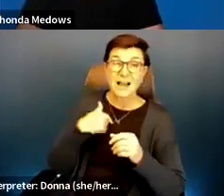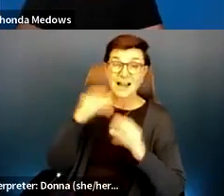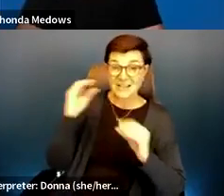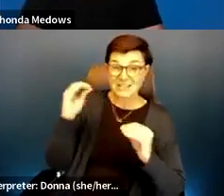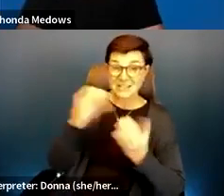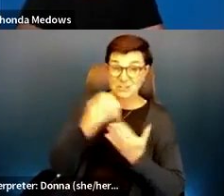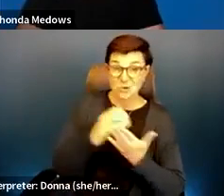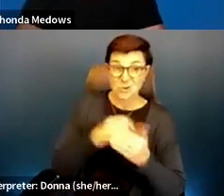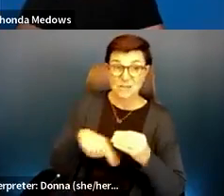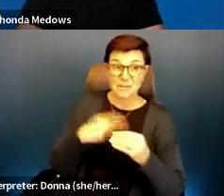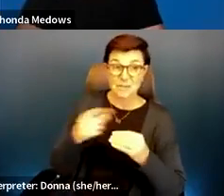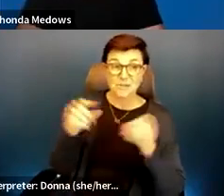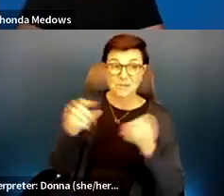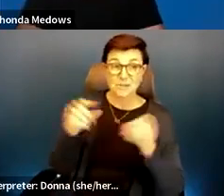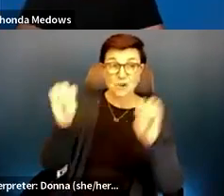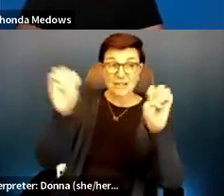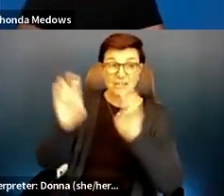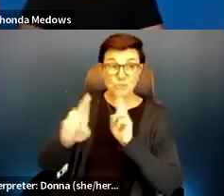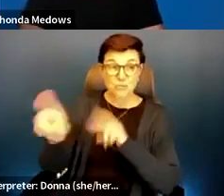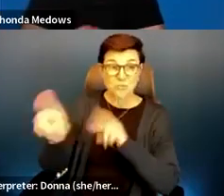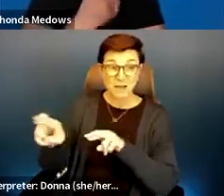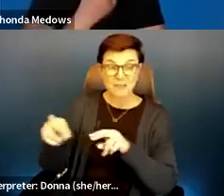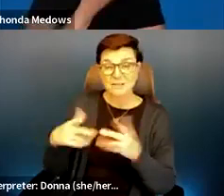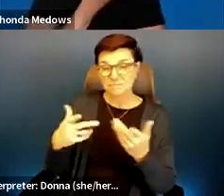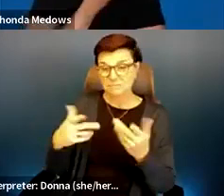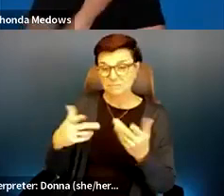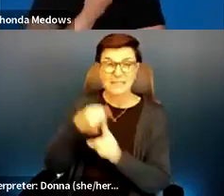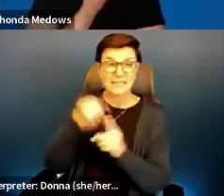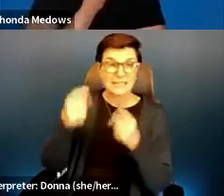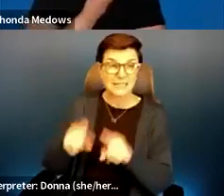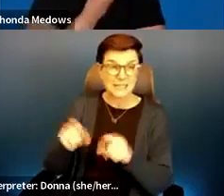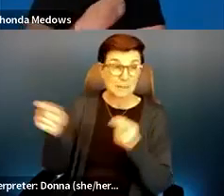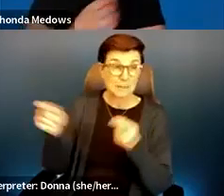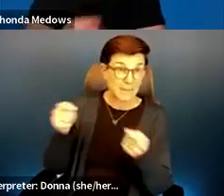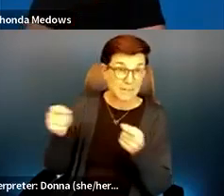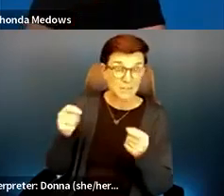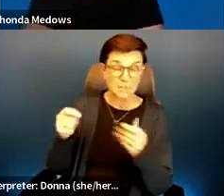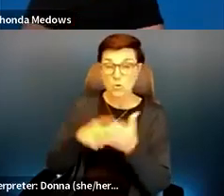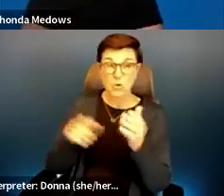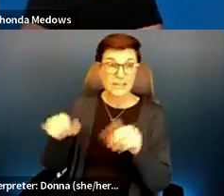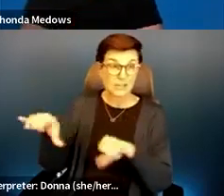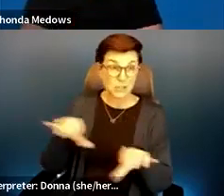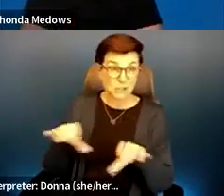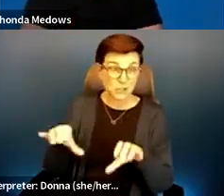into incident management and what can be done. And it is extremely important that when you switch